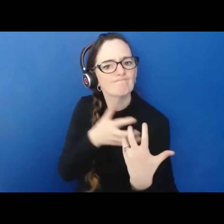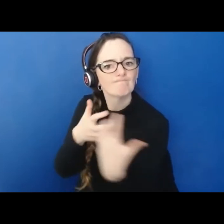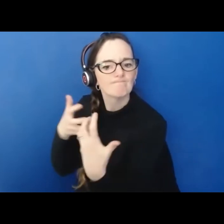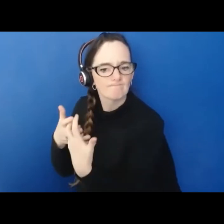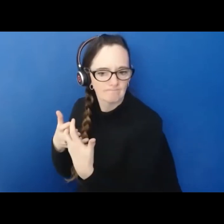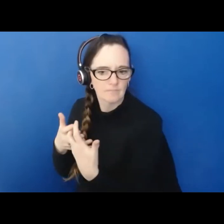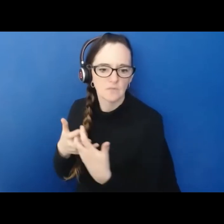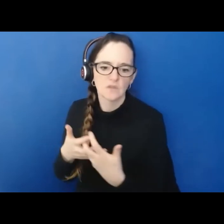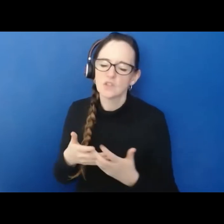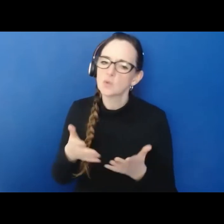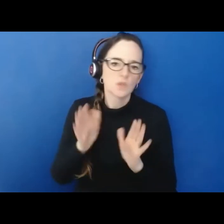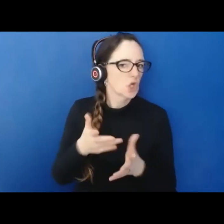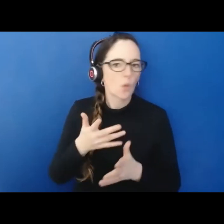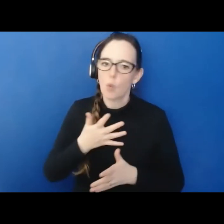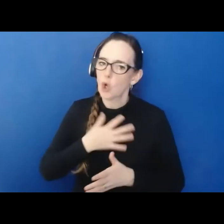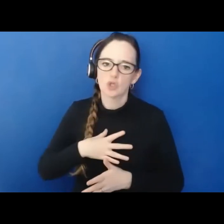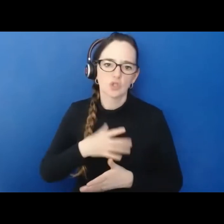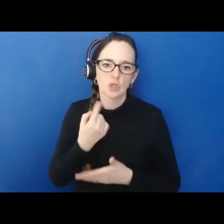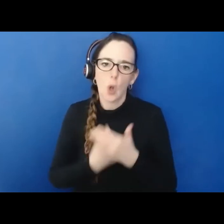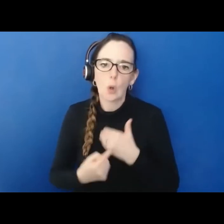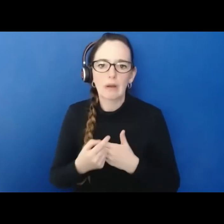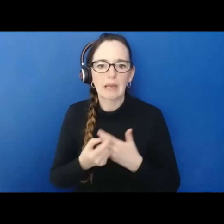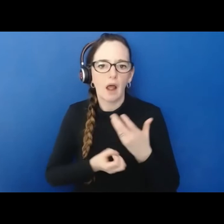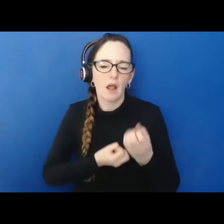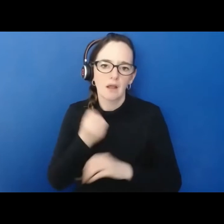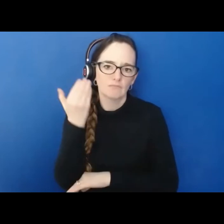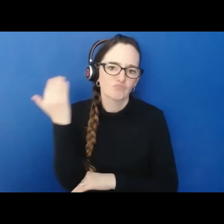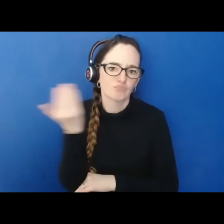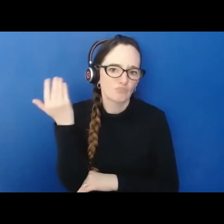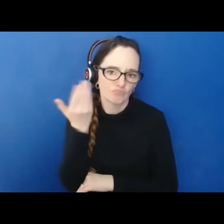broadcast, we wanted to have a side relationship with the artist.